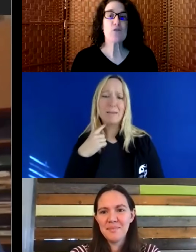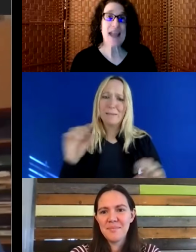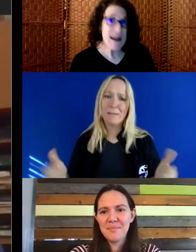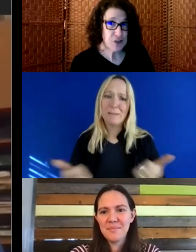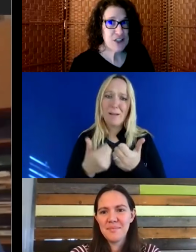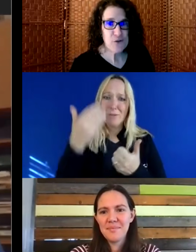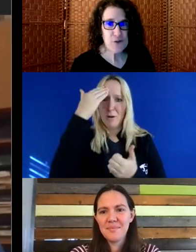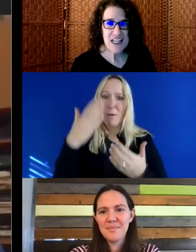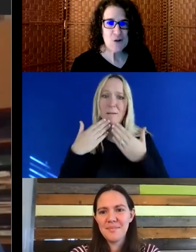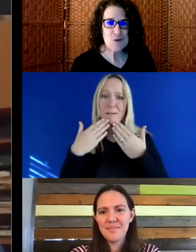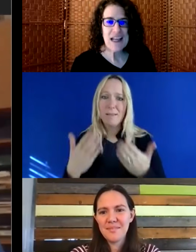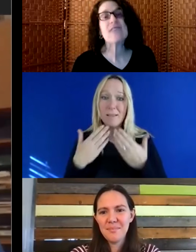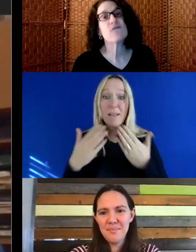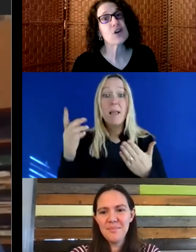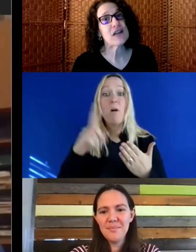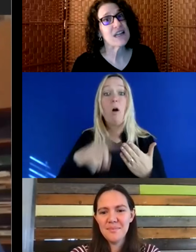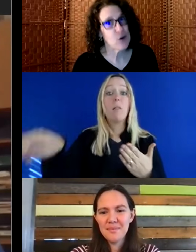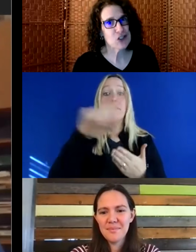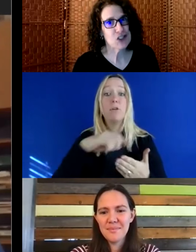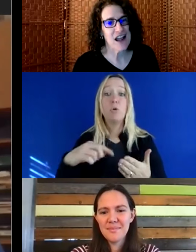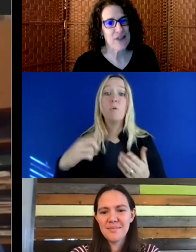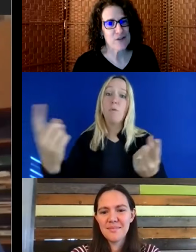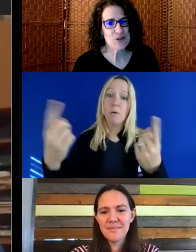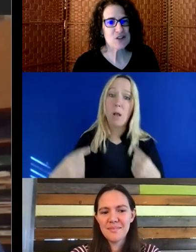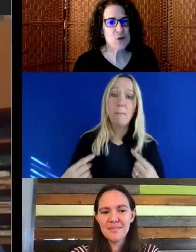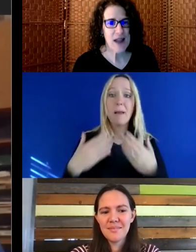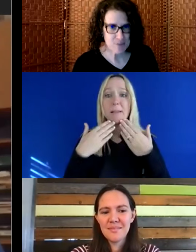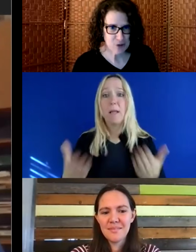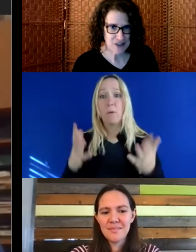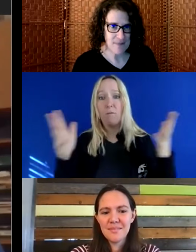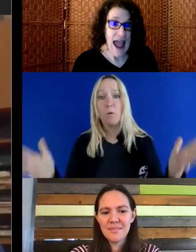for captioning your videos, and for encouraging others to caption.